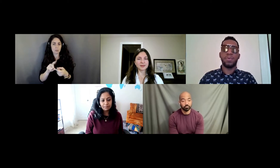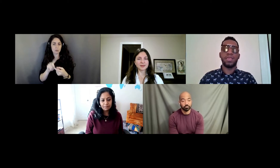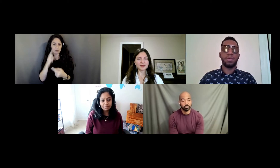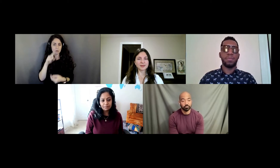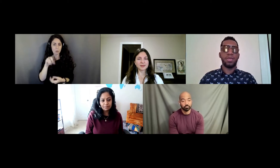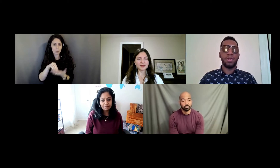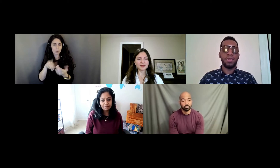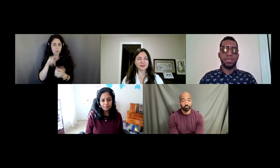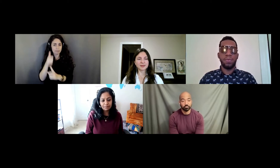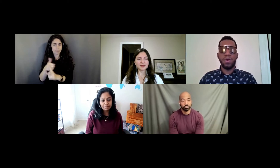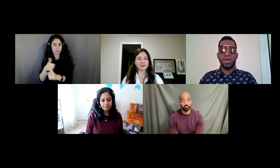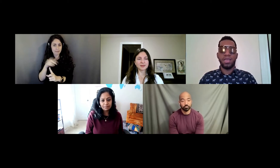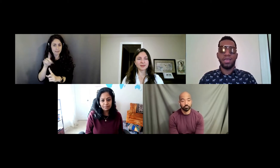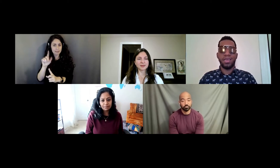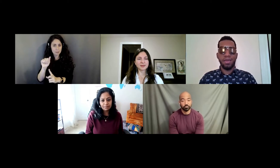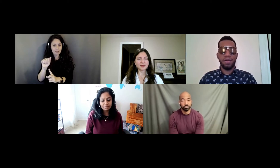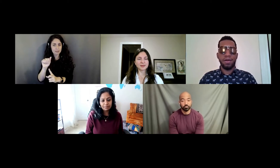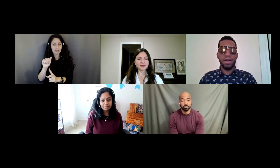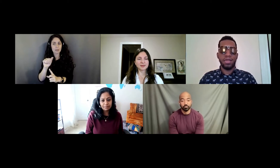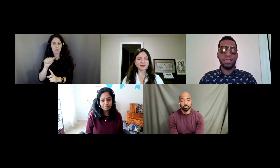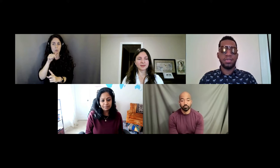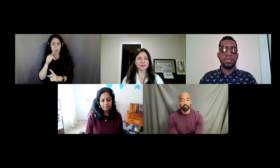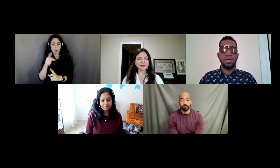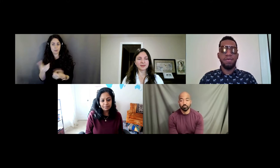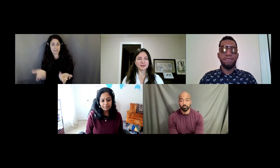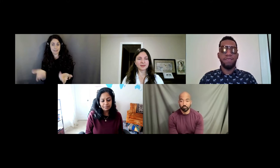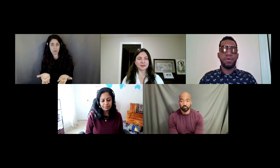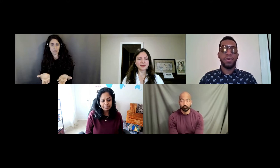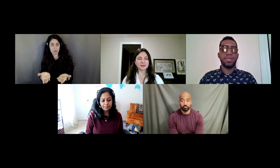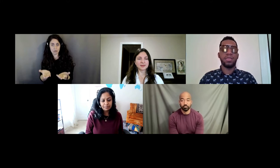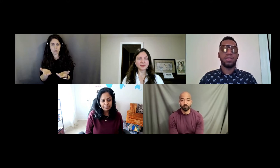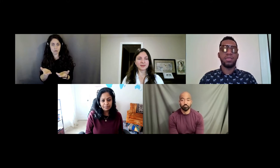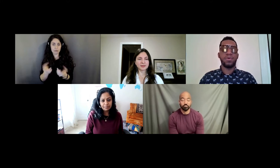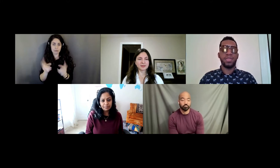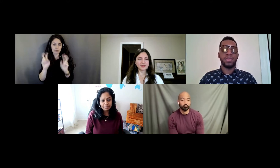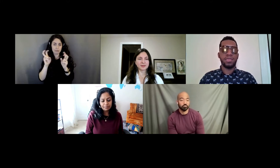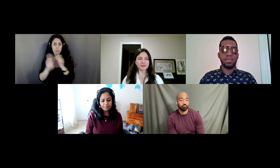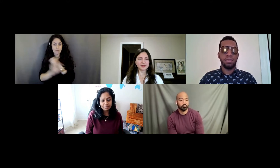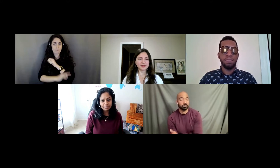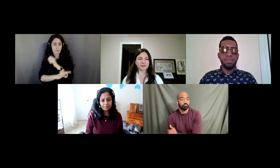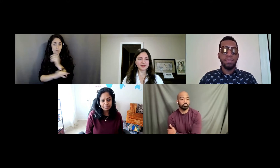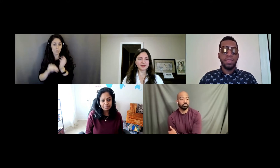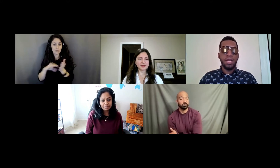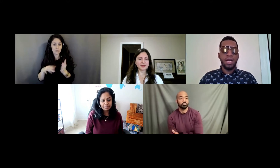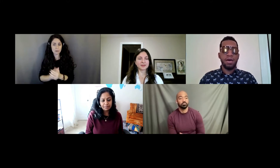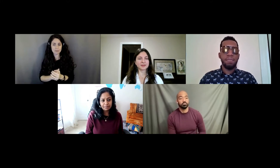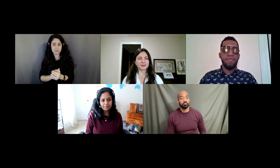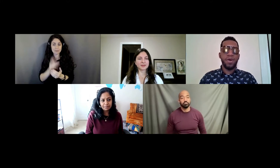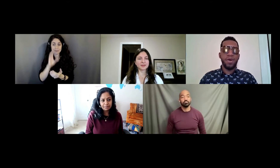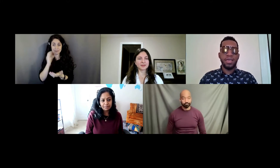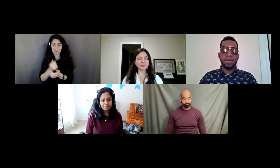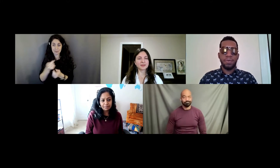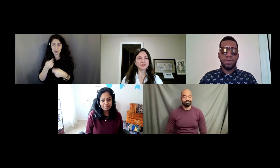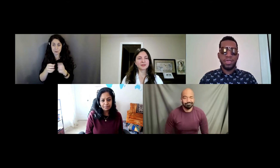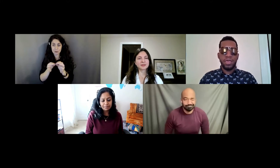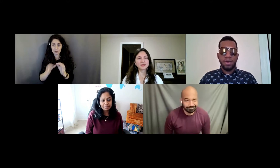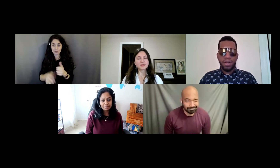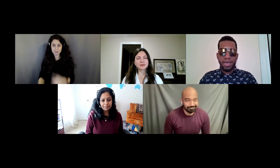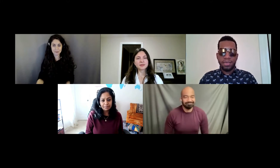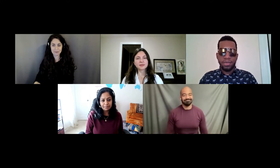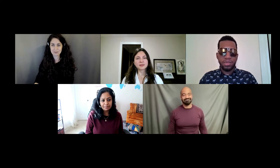disabilities who are here as foreign students. Before I proceed, I would like to also